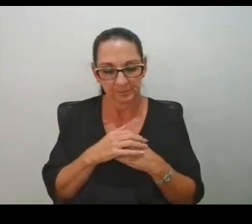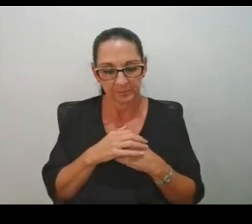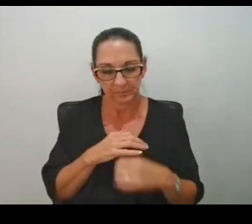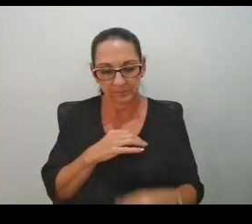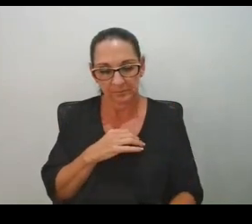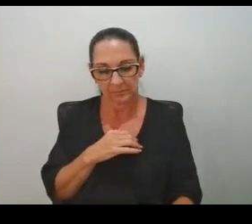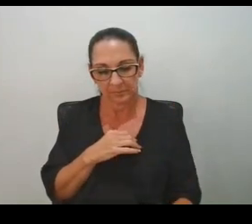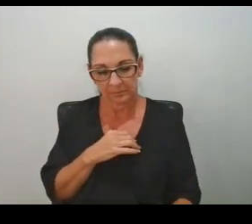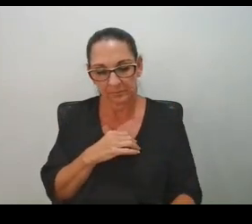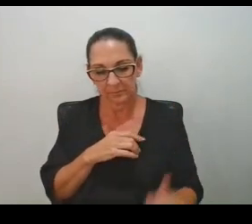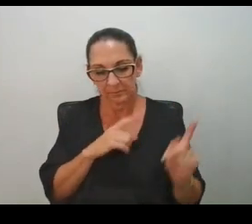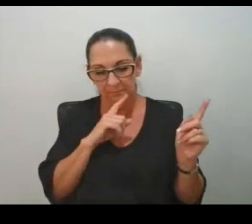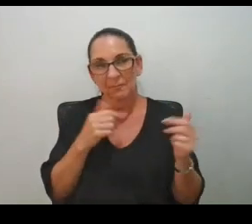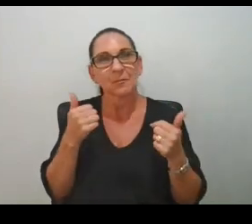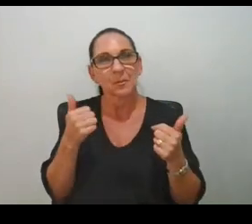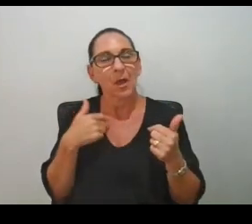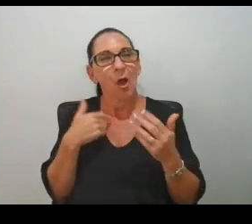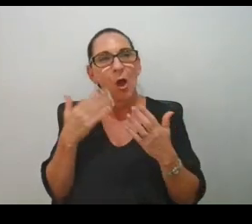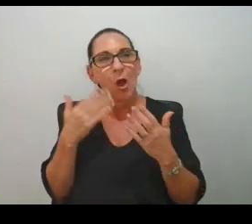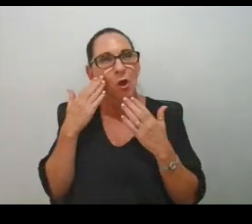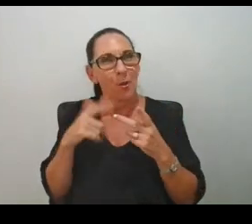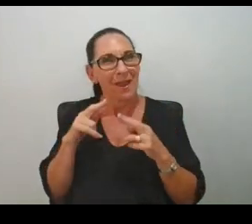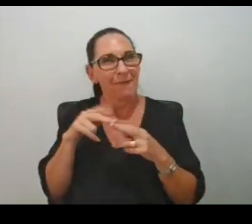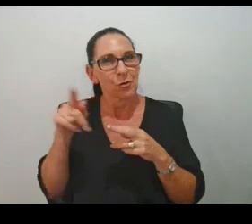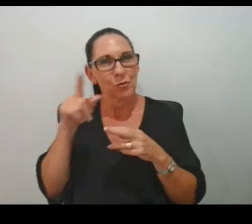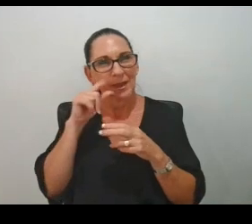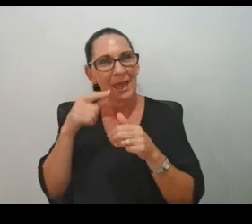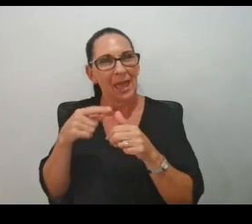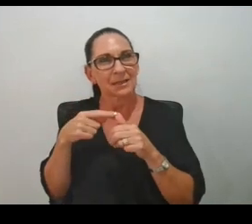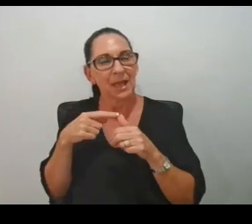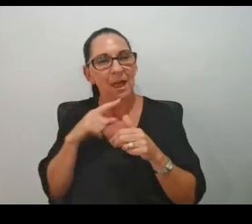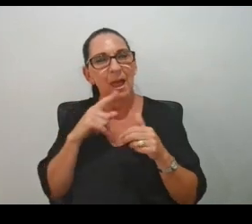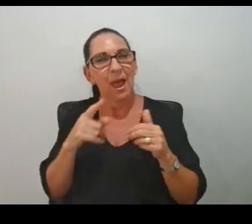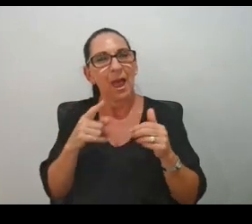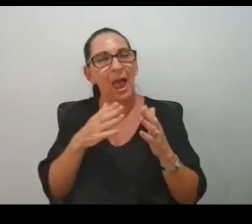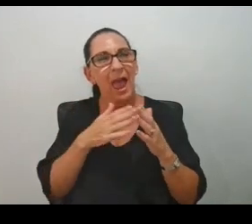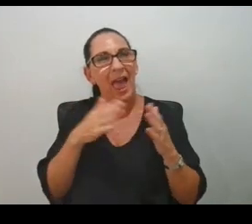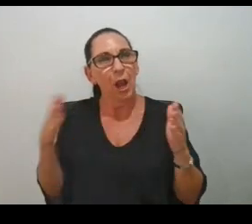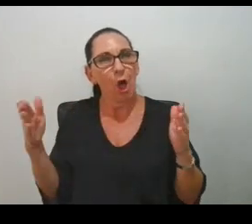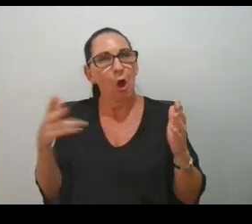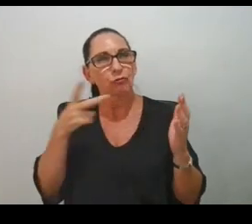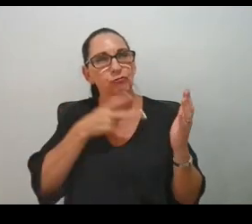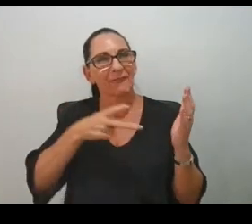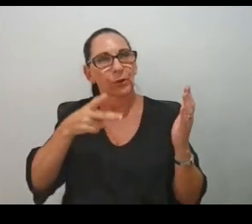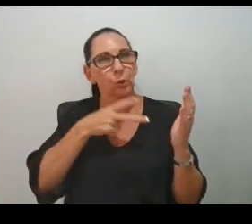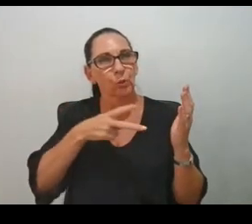know if you'll be able to answer this how long are reviews taking to process is that it depends